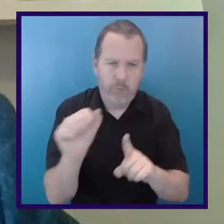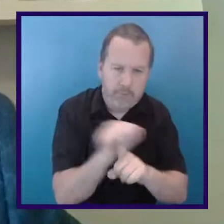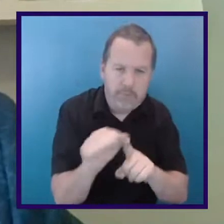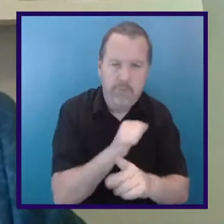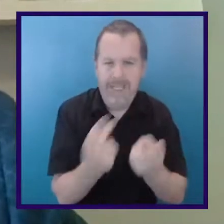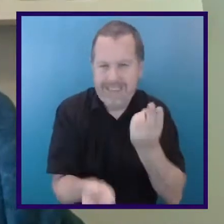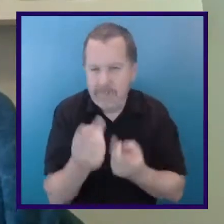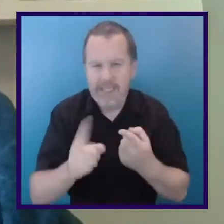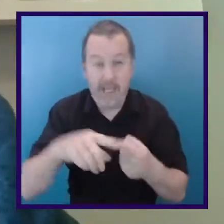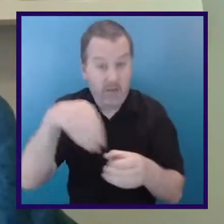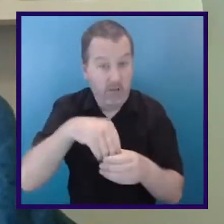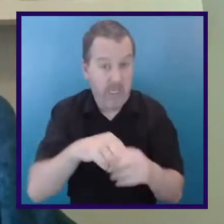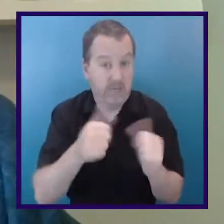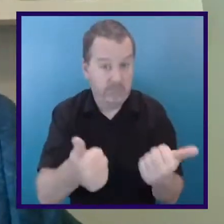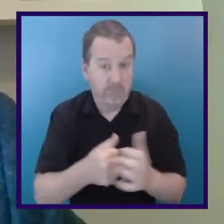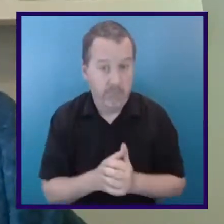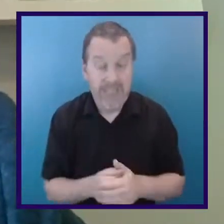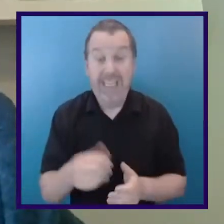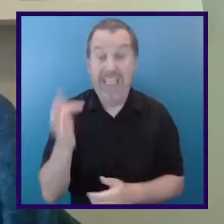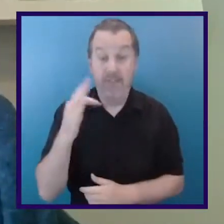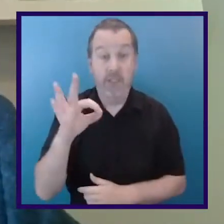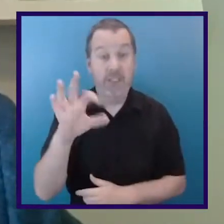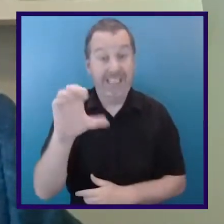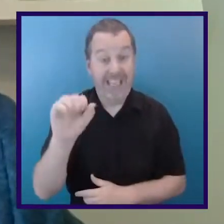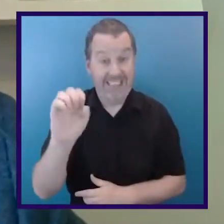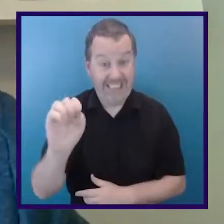assessment and the content of what our young people are learning, and if we get the GCSE